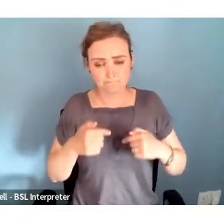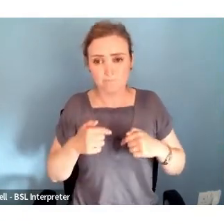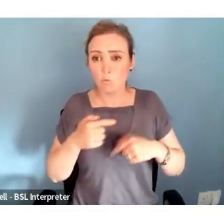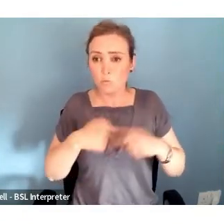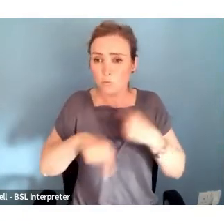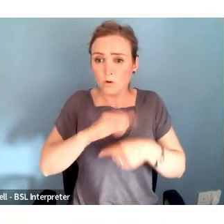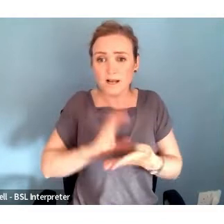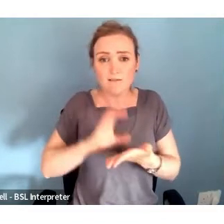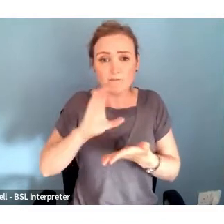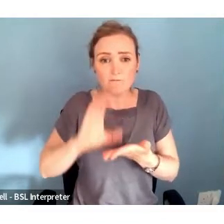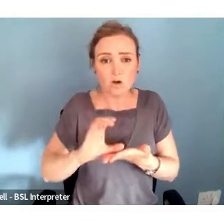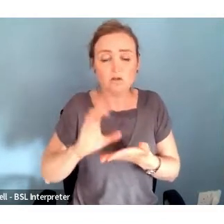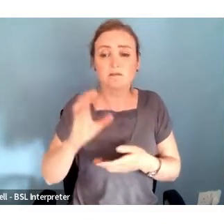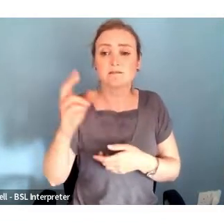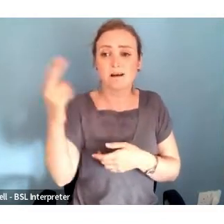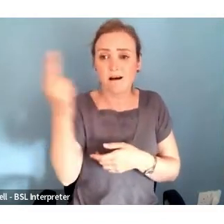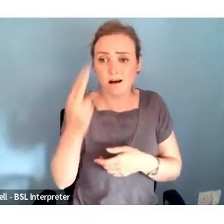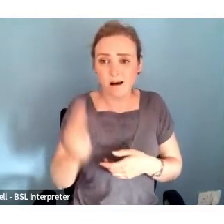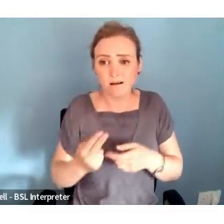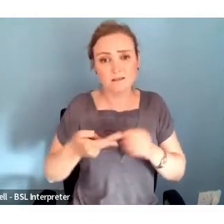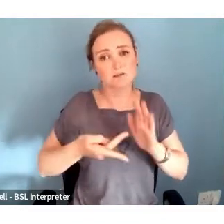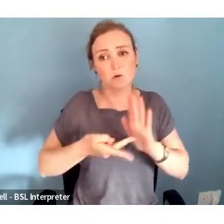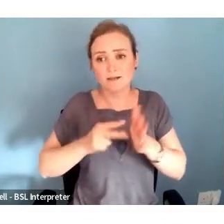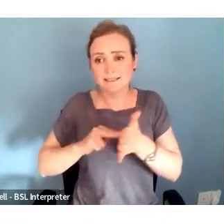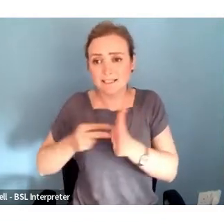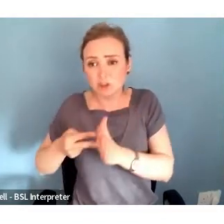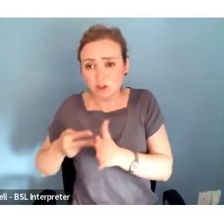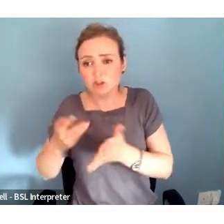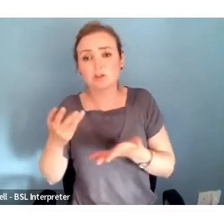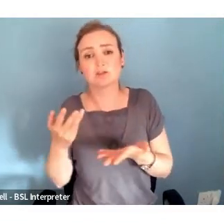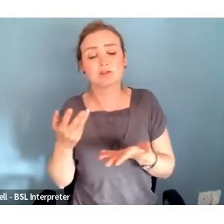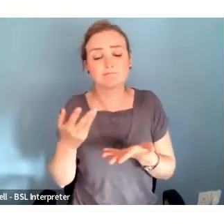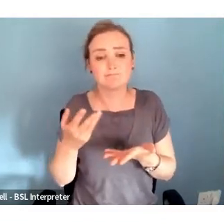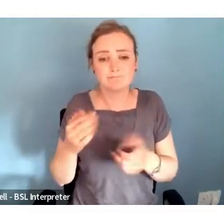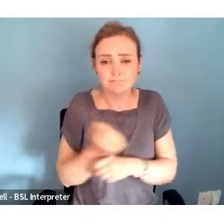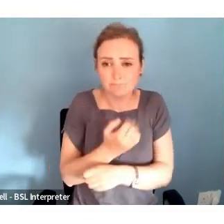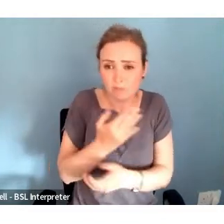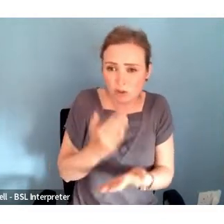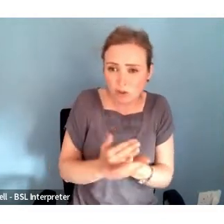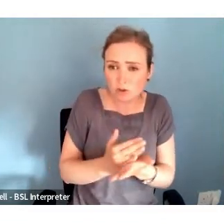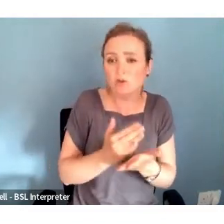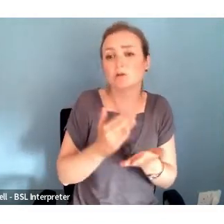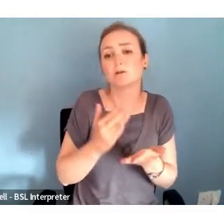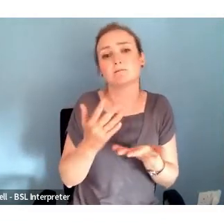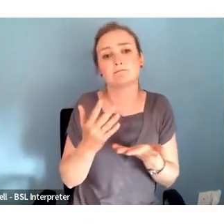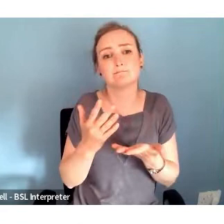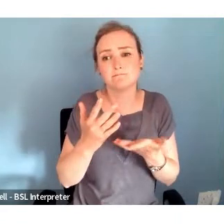always asking them to ensure that they are representative the communities that they serve;